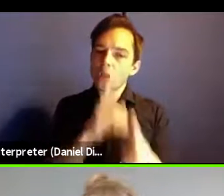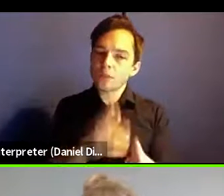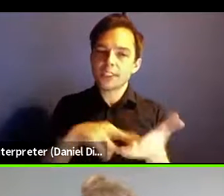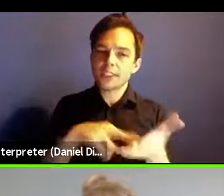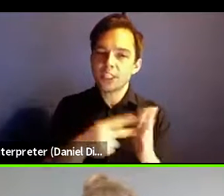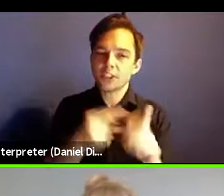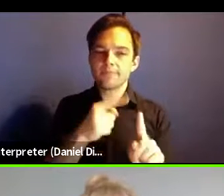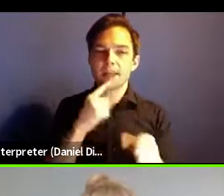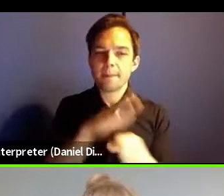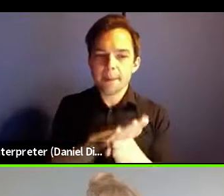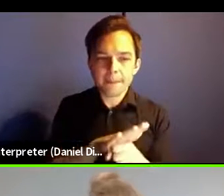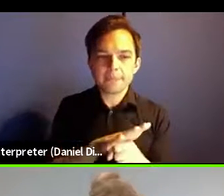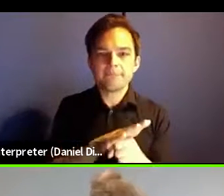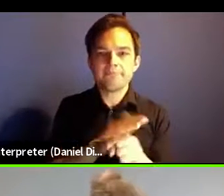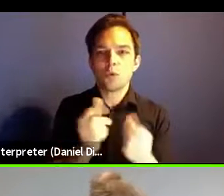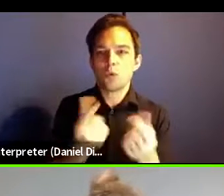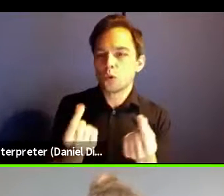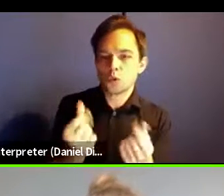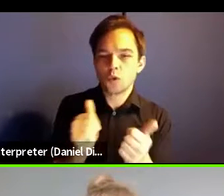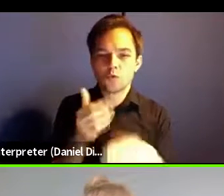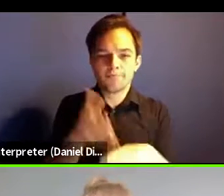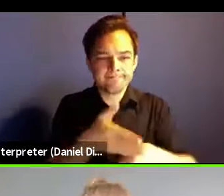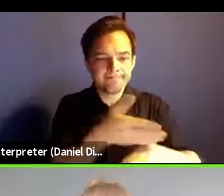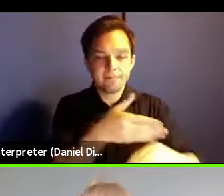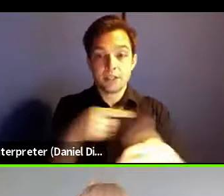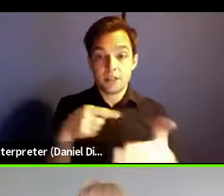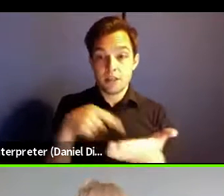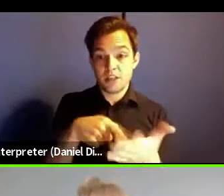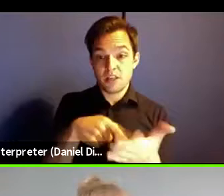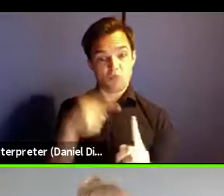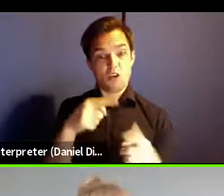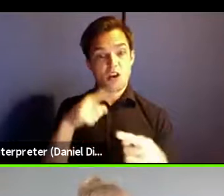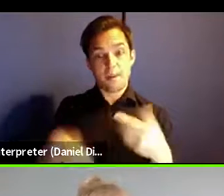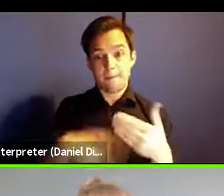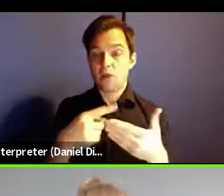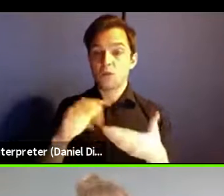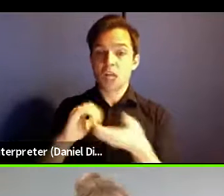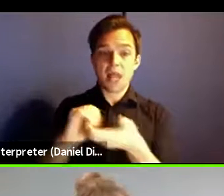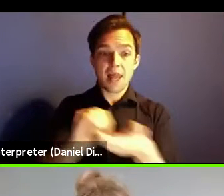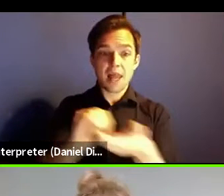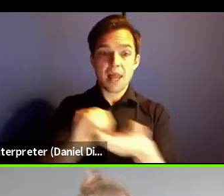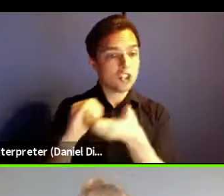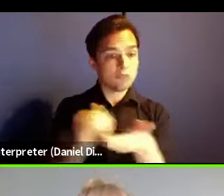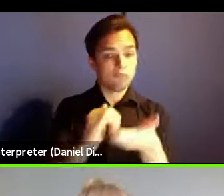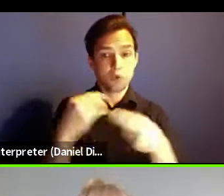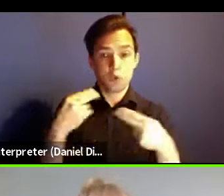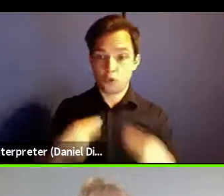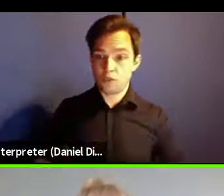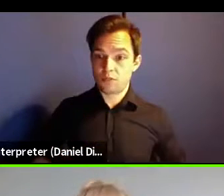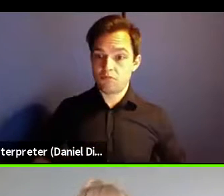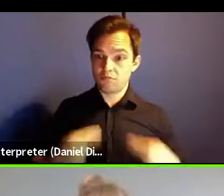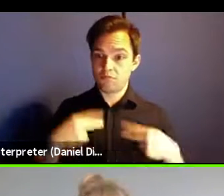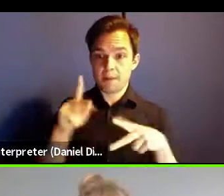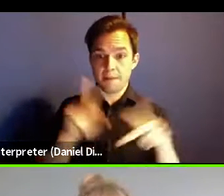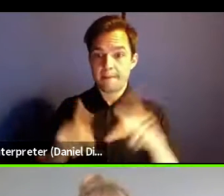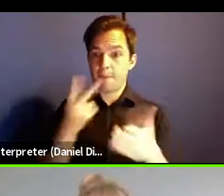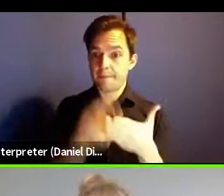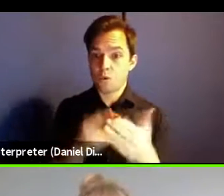And to Vint's point, this is about collaboration and human beings and people. So how can we incentivize that change